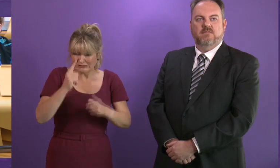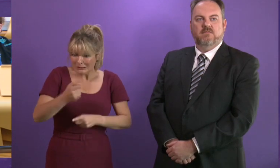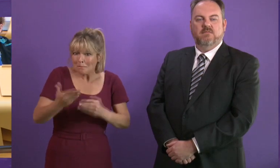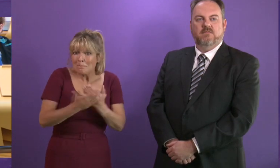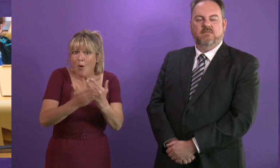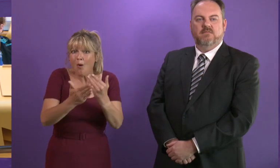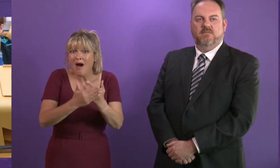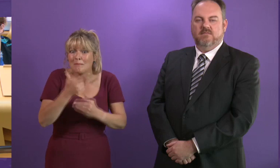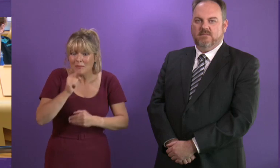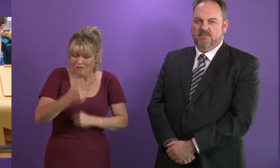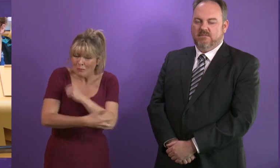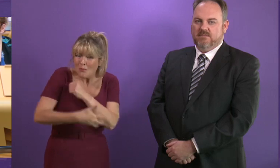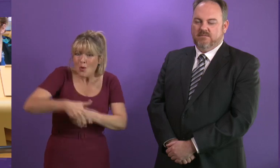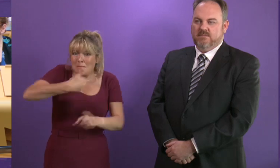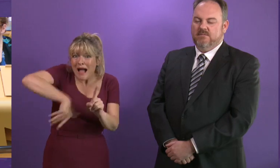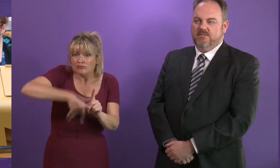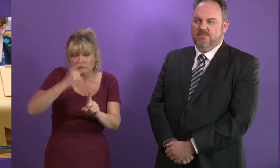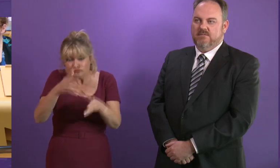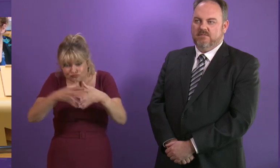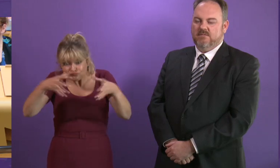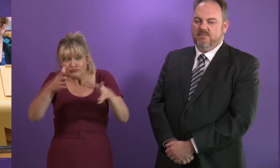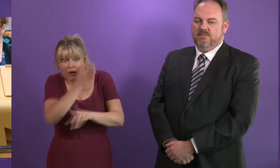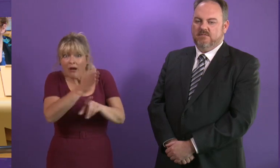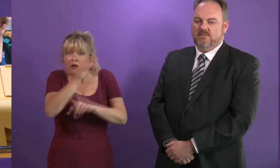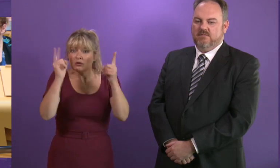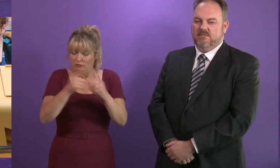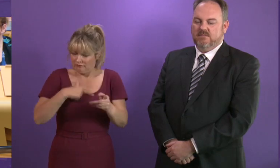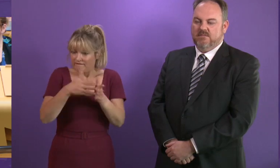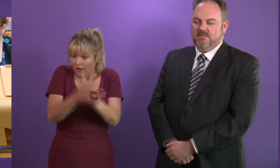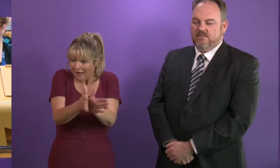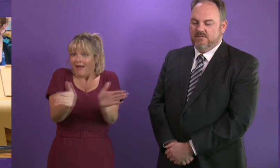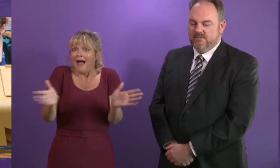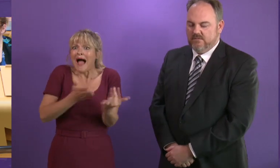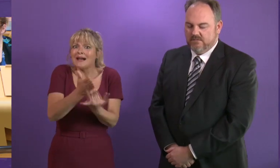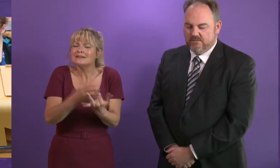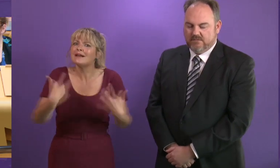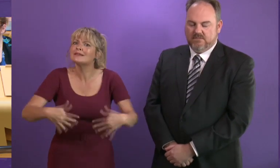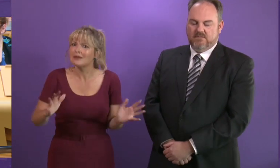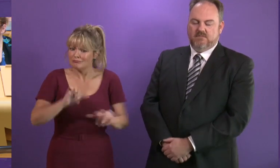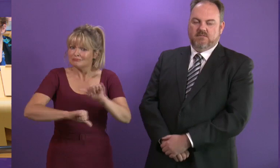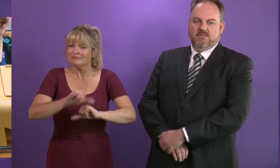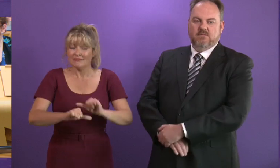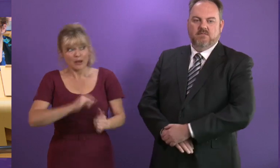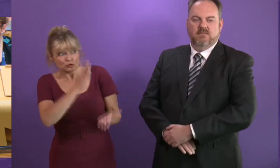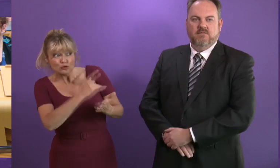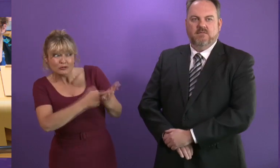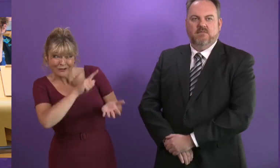going to university. We have made massive progress in widening access. I am sure that Richard Leonard knows this, because he will have read the Audit Scotland